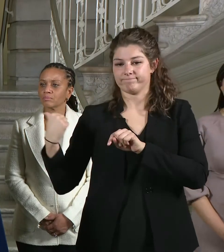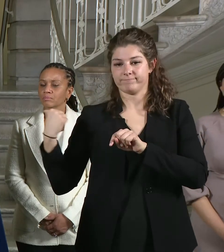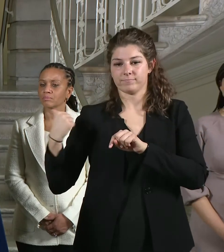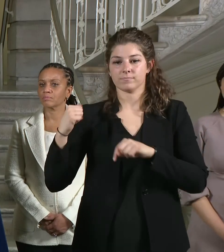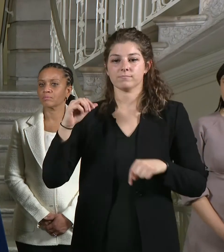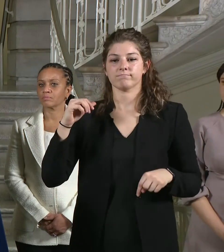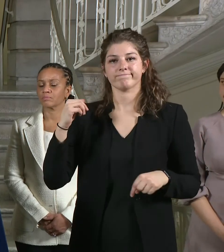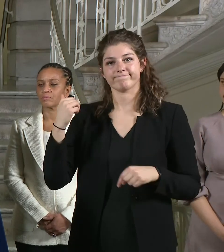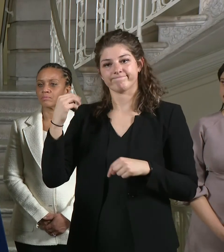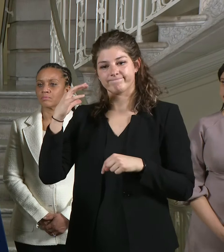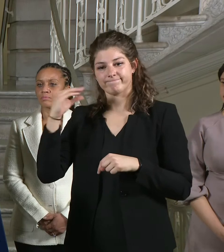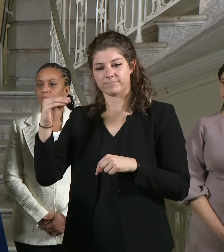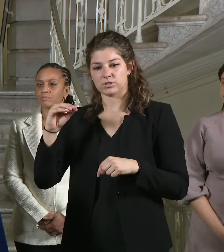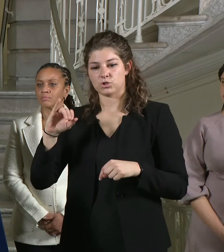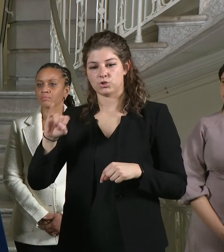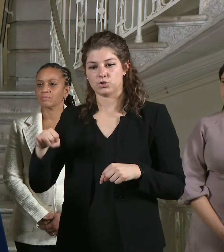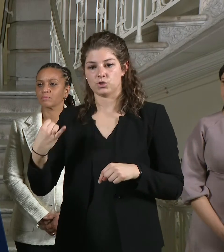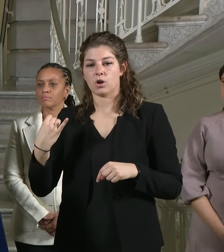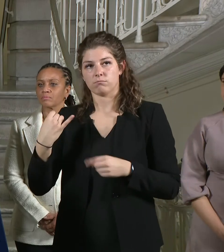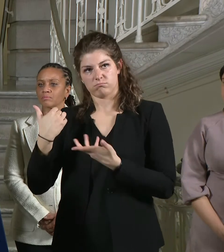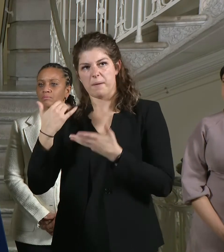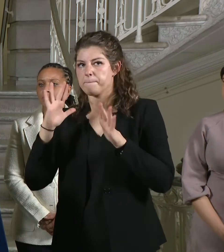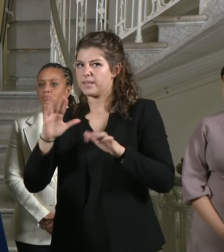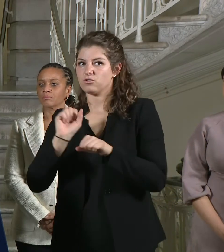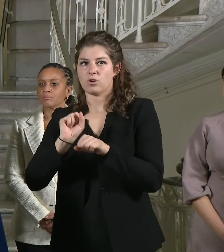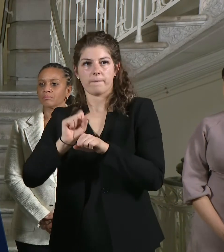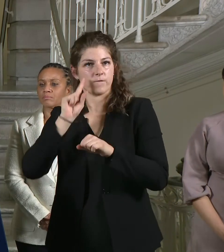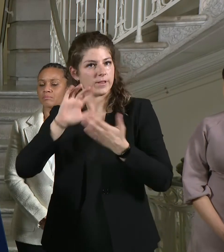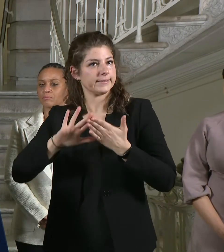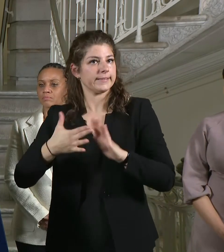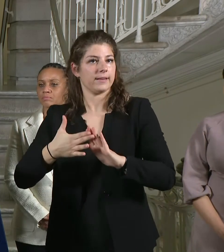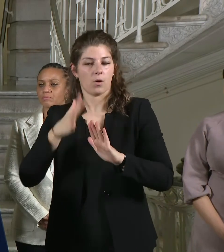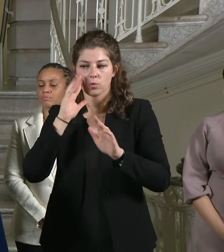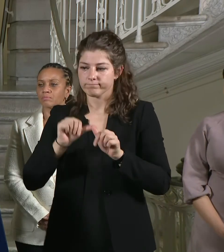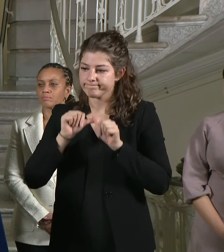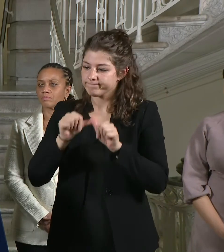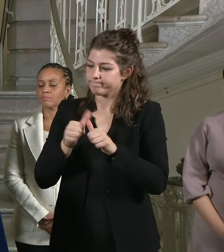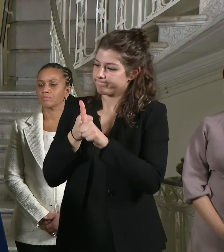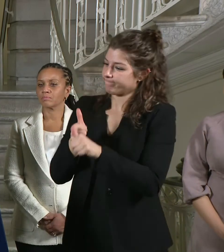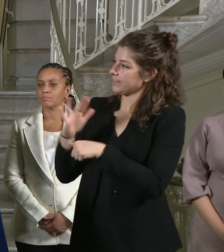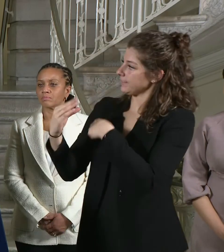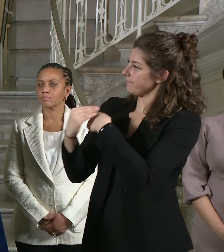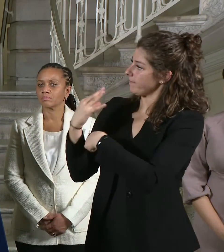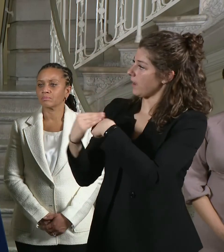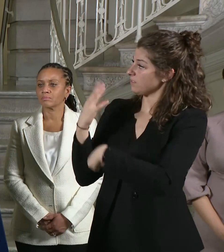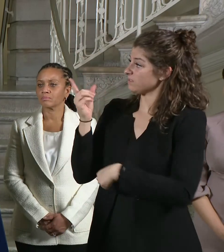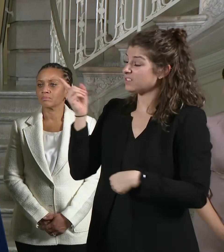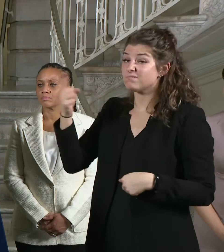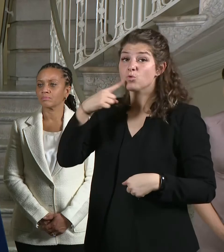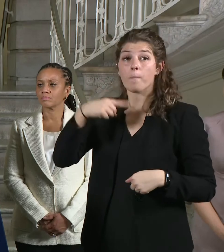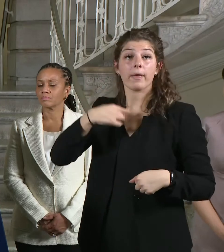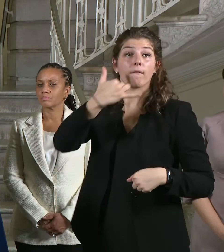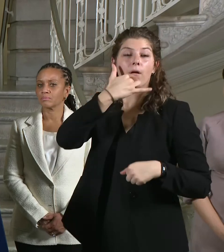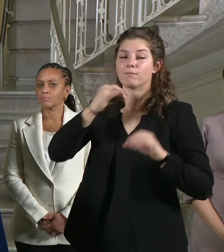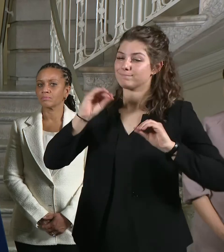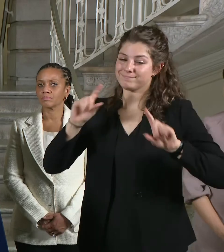I MEAN ON THE PERSON WHO IS NAVIGATED THROUGH THE STORMS. HE HAS DONE AN